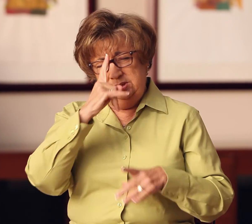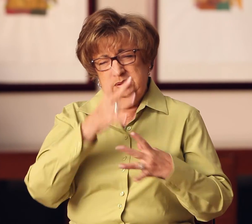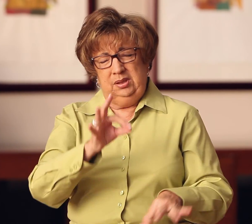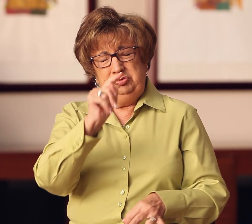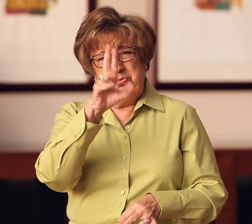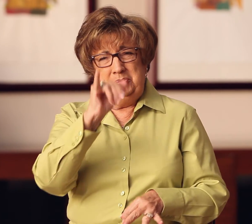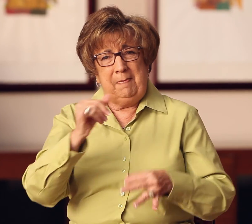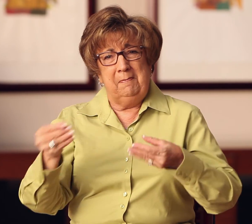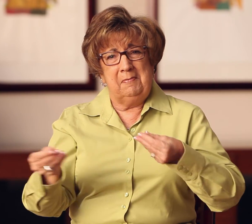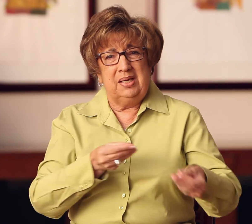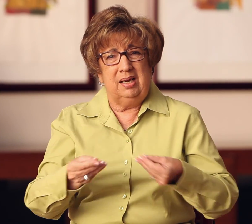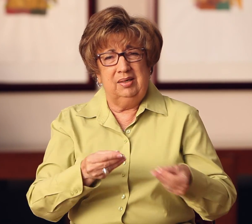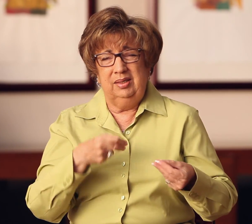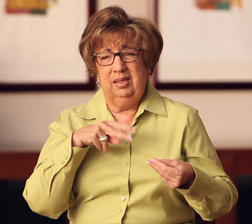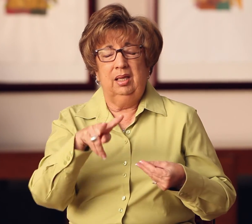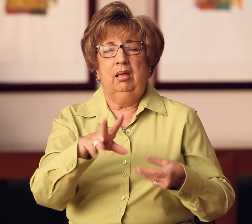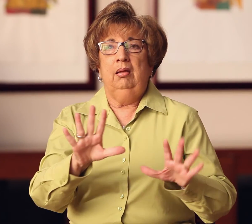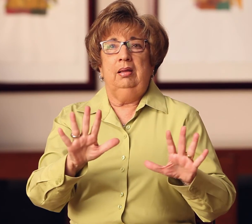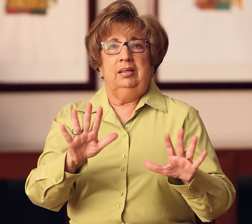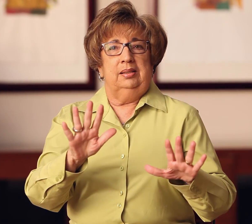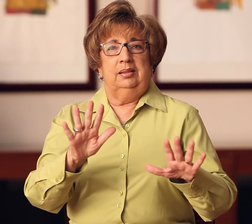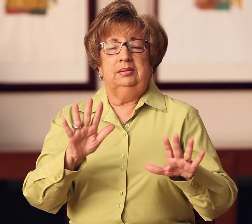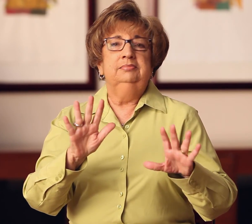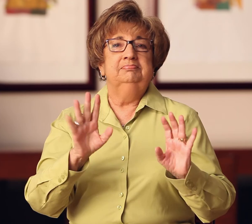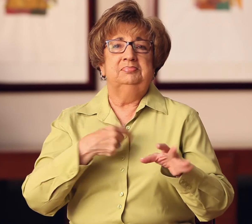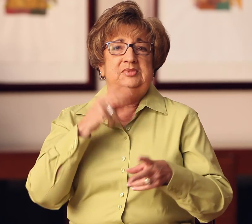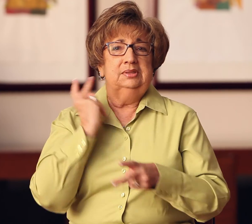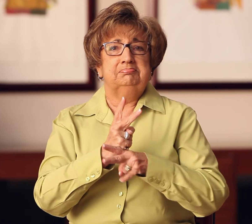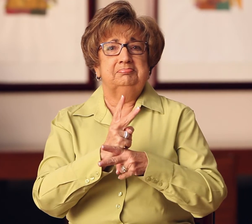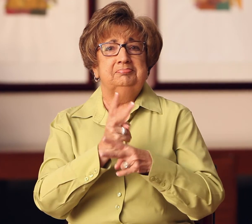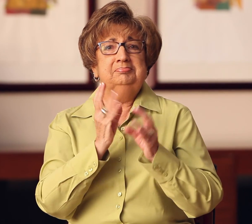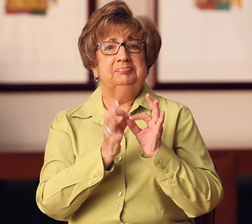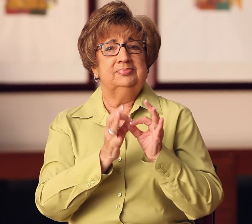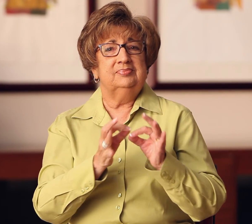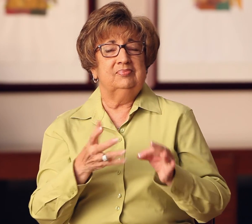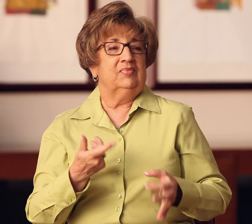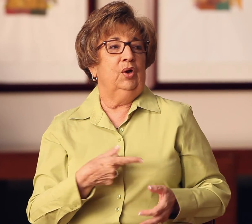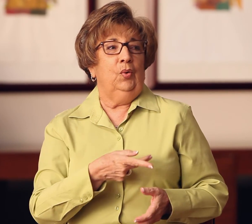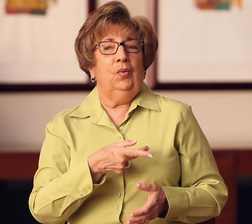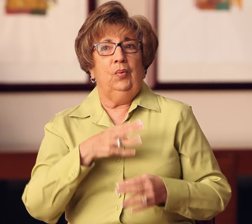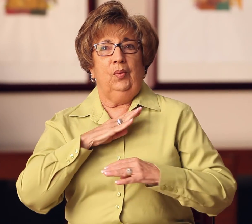let's try mediation. After that, I decided to stay in the profession, and keep on interpreting."